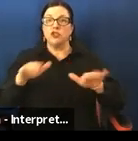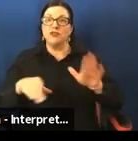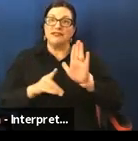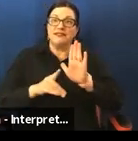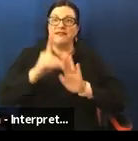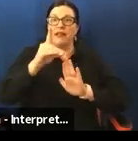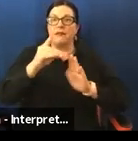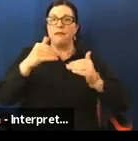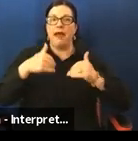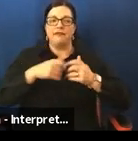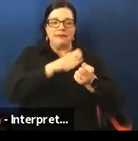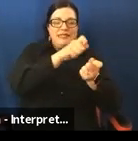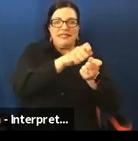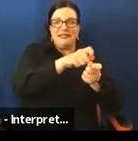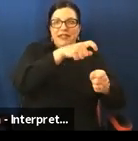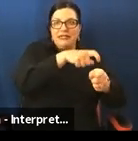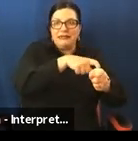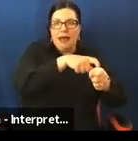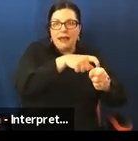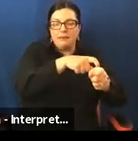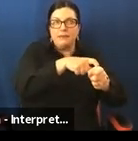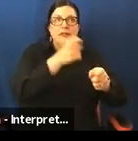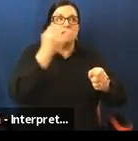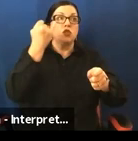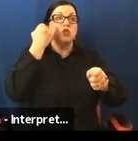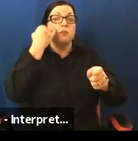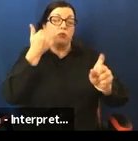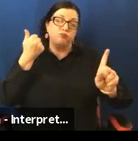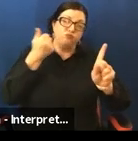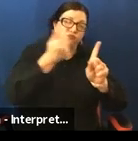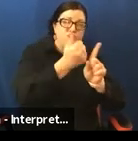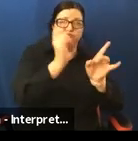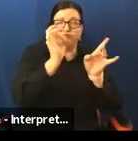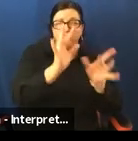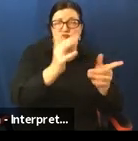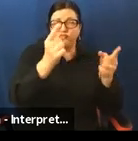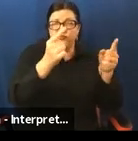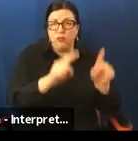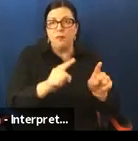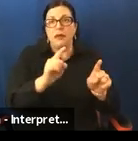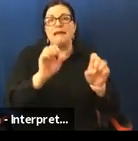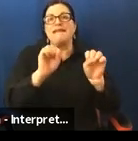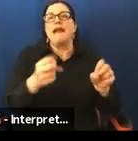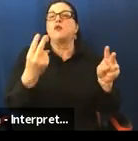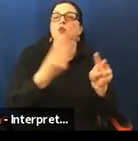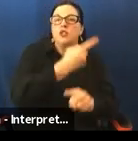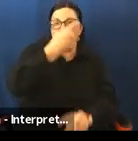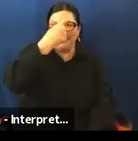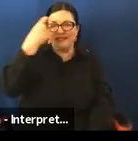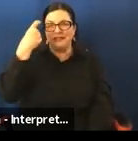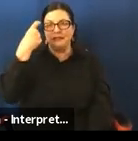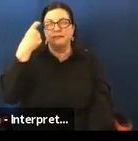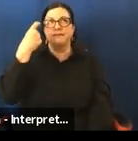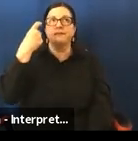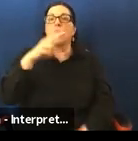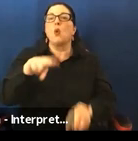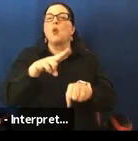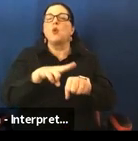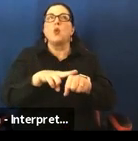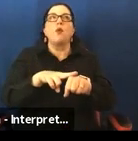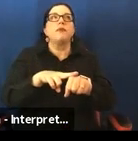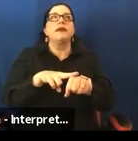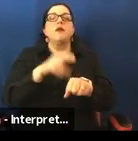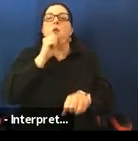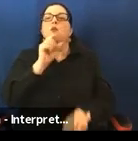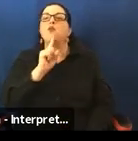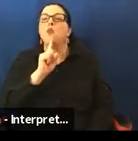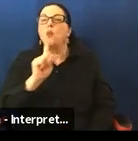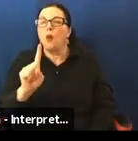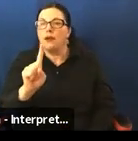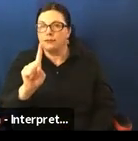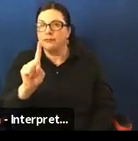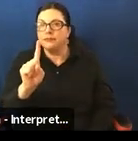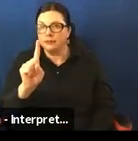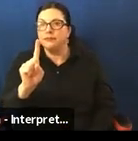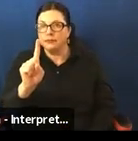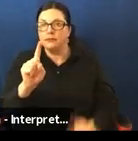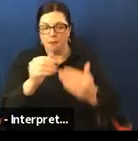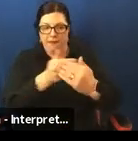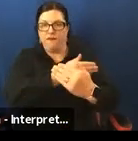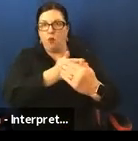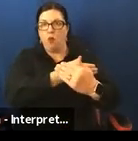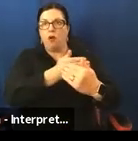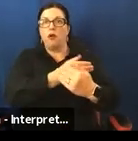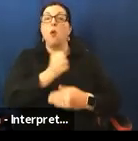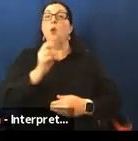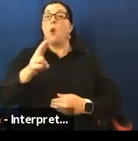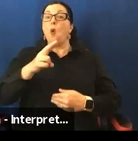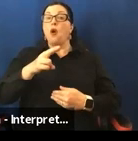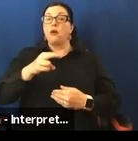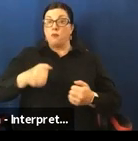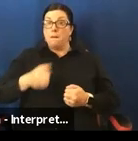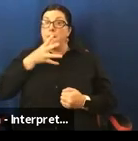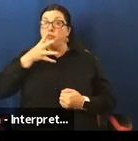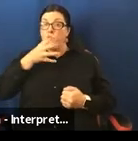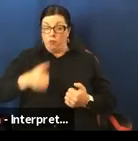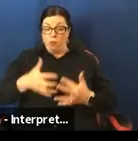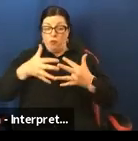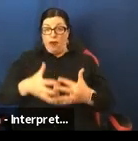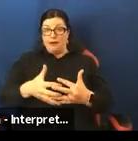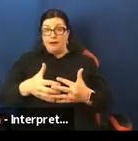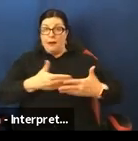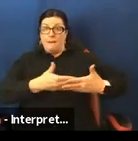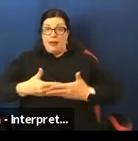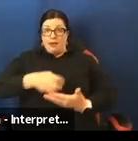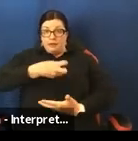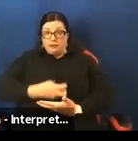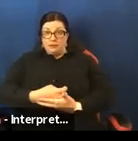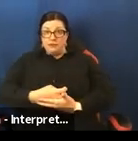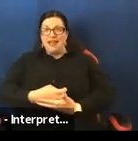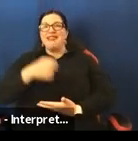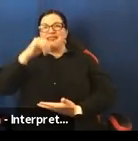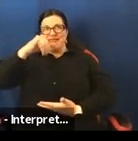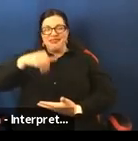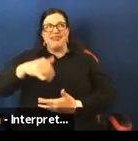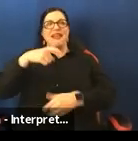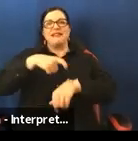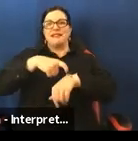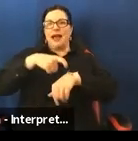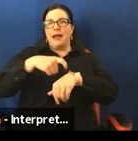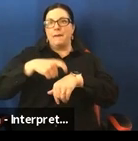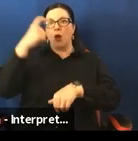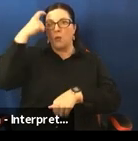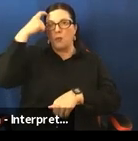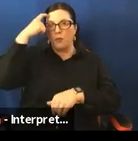Jason Williams: Will have a greater impact or less of an impact and usually the most critical period is that first year of life. And when a baby is in utero. So that's when of course our brains are developing our bodies are developing and if the mother is experiencing.